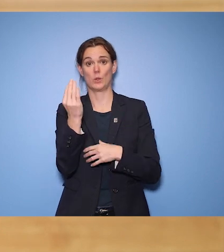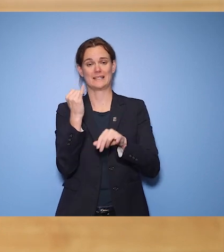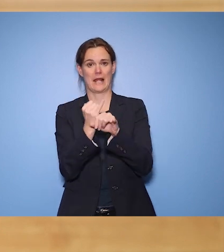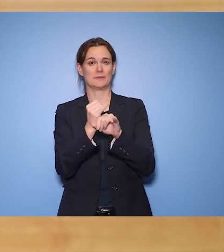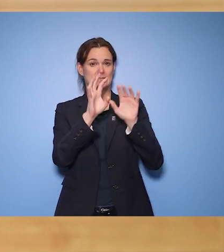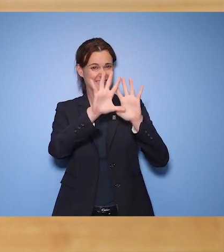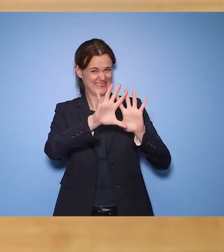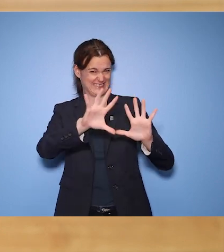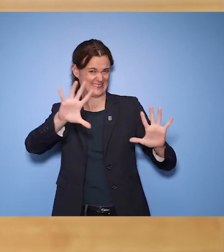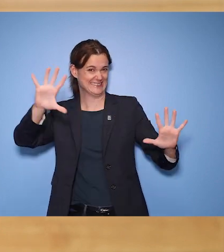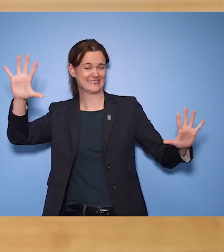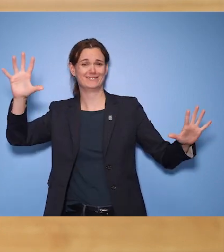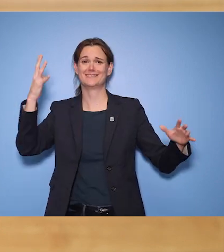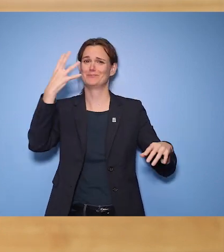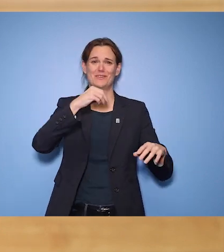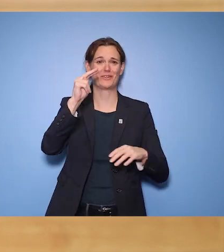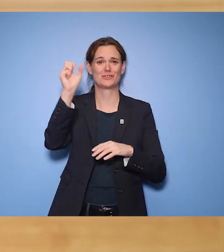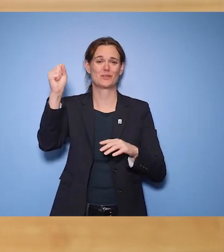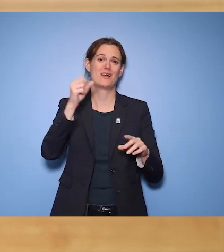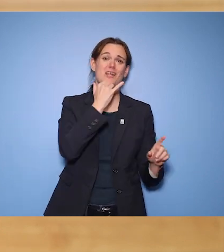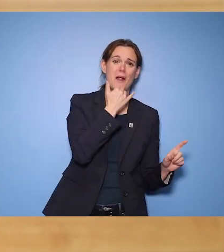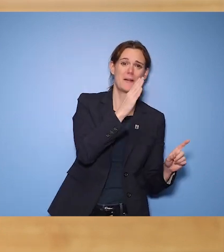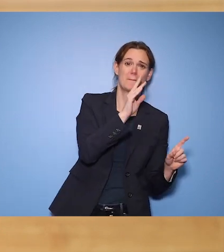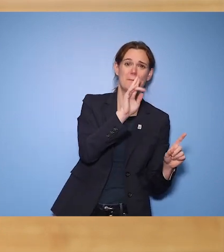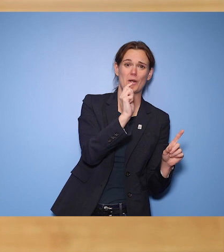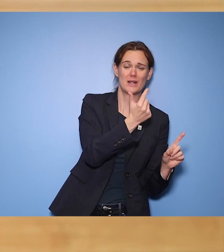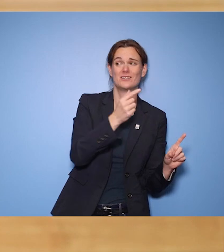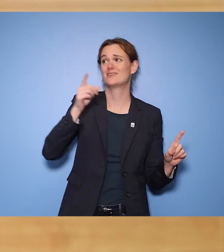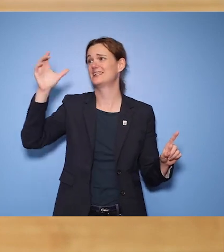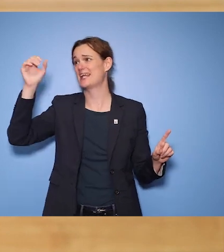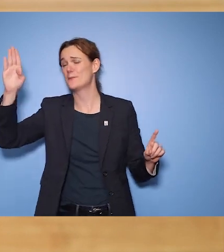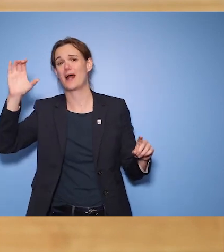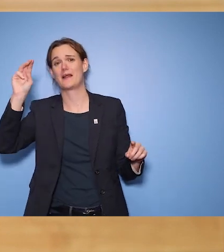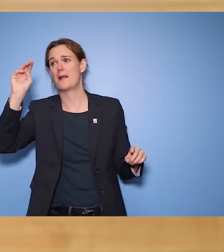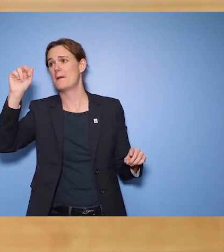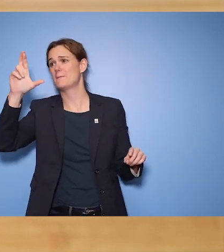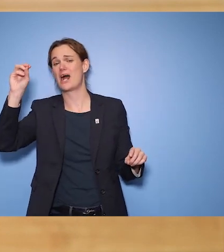across this entire beautiful province. From Burridge to Marconi and the start, and the